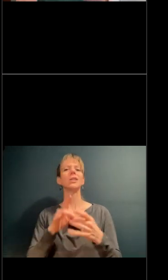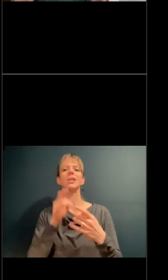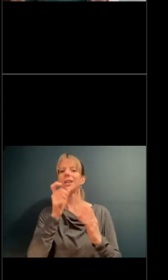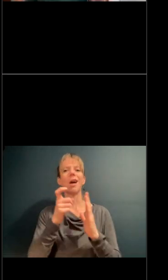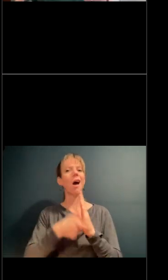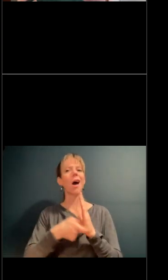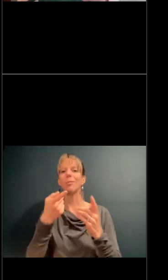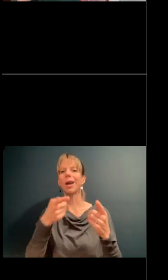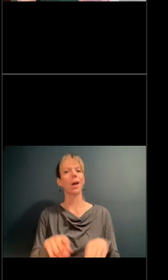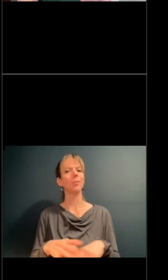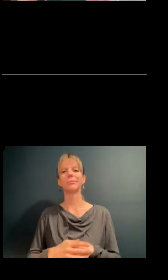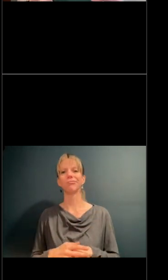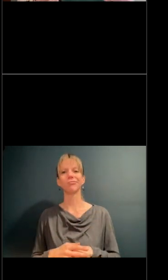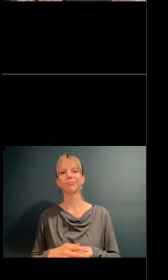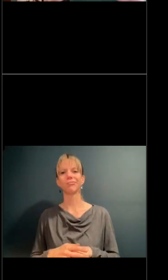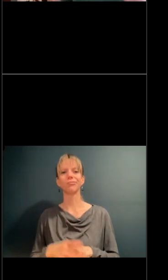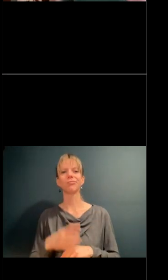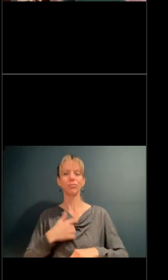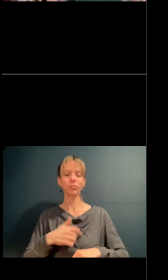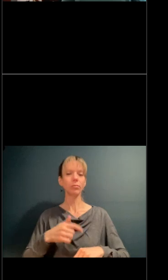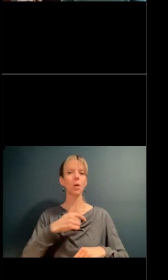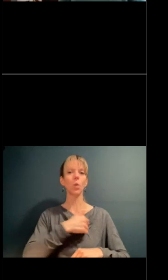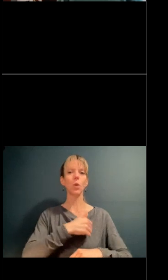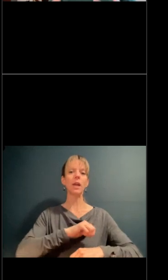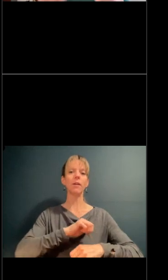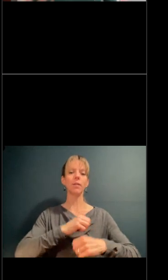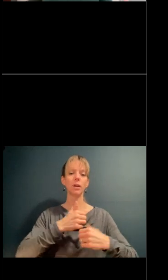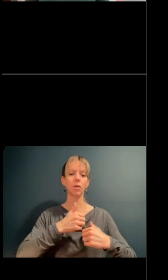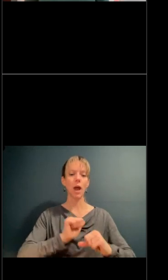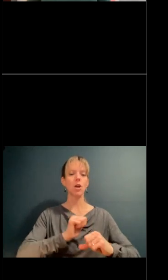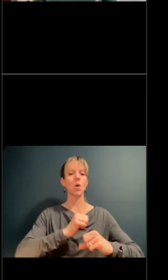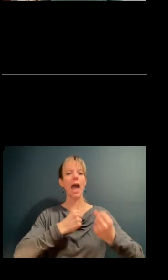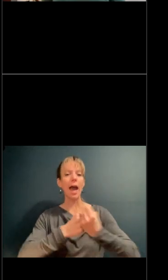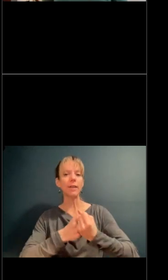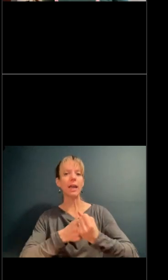We have done a lot of good work to advocate for rights, and for access.